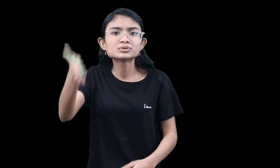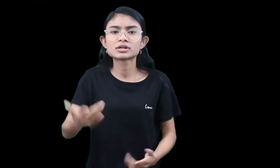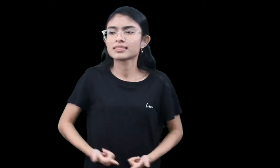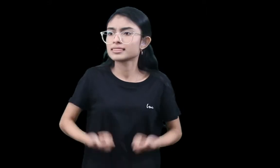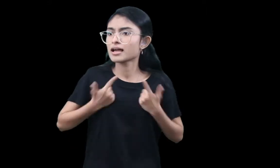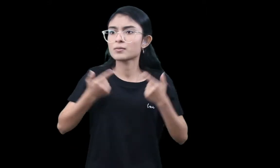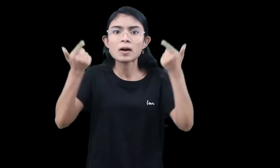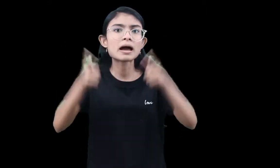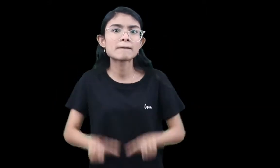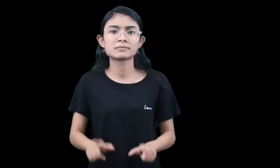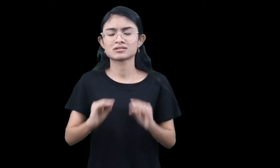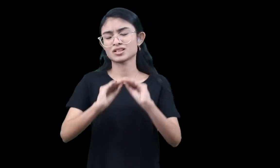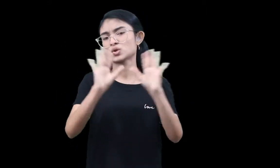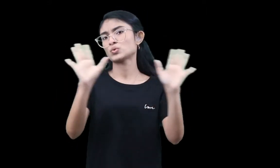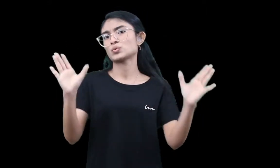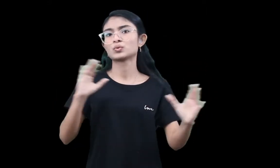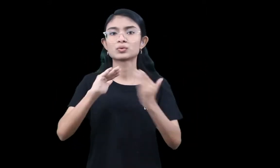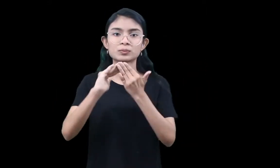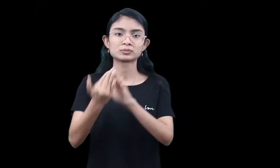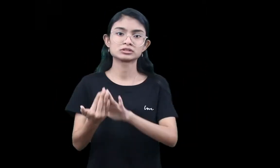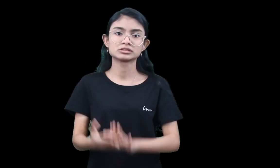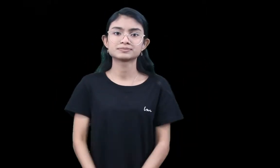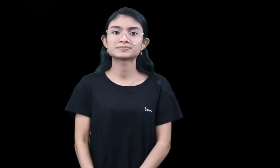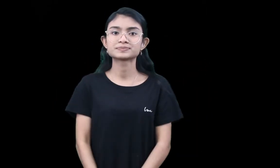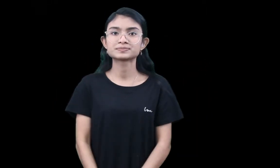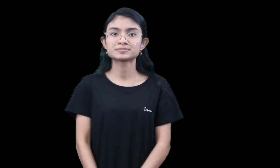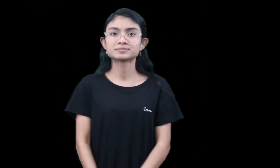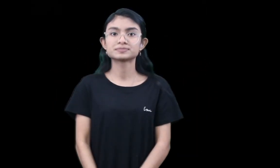Now I have a future. I can think about the future. I belong.